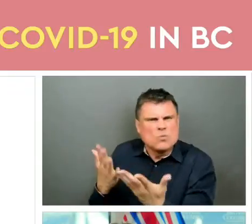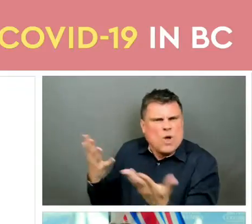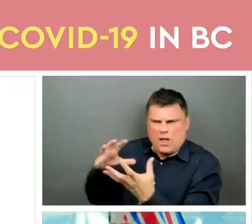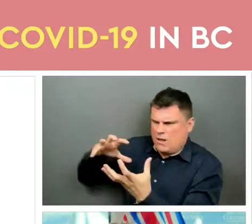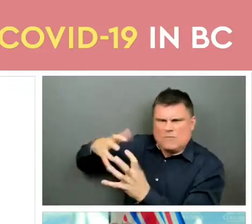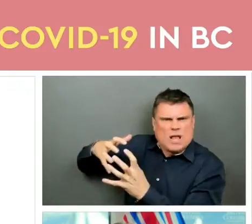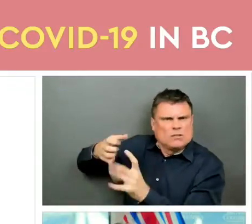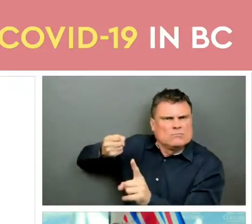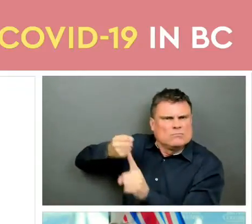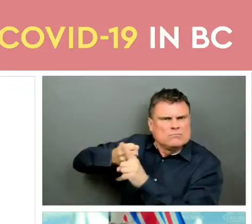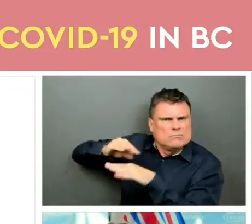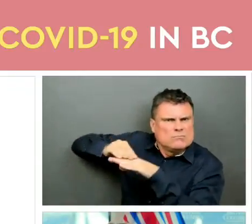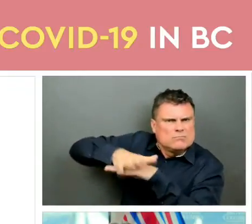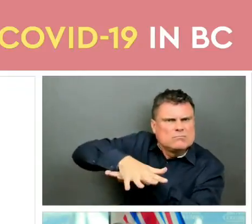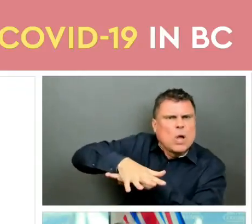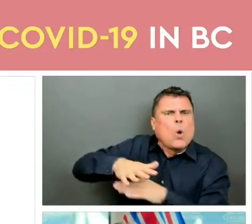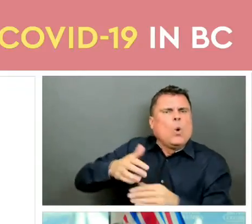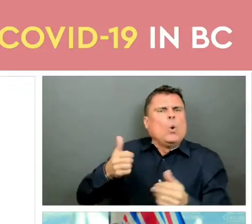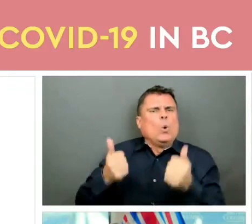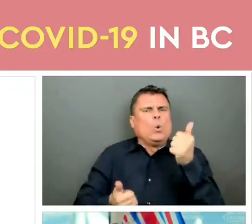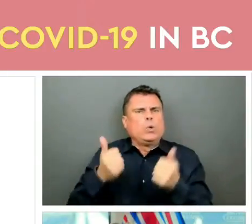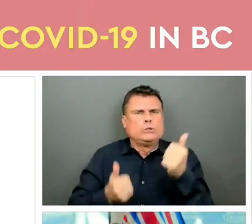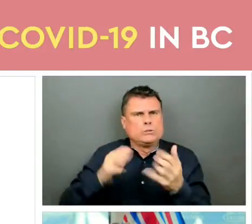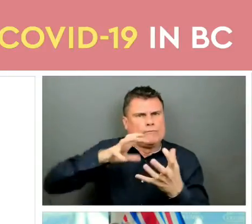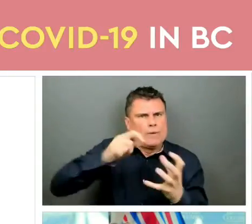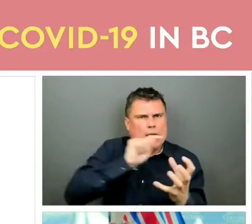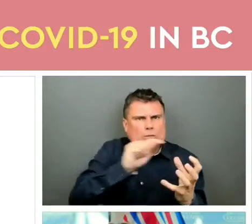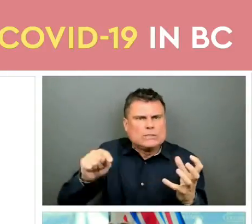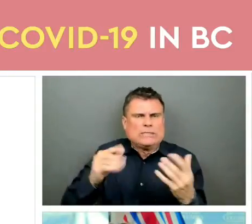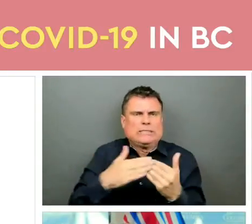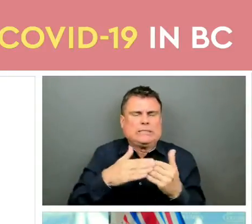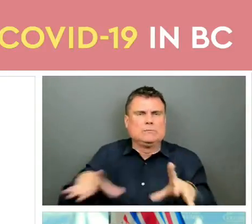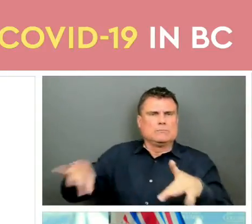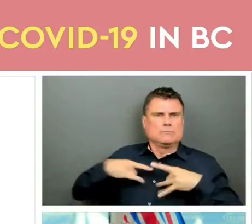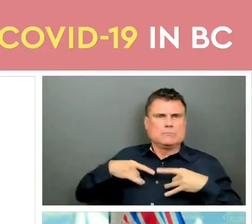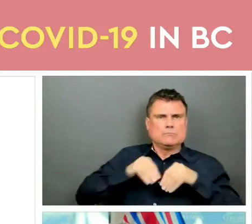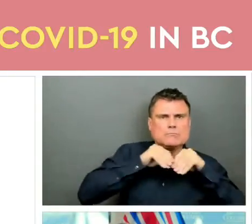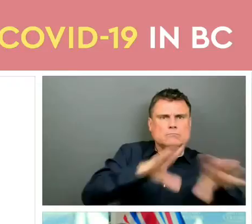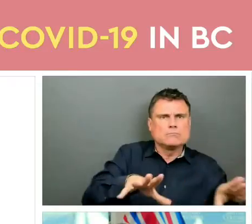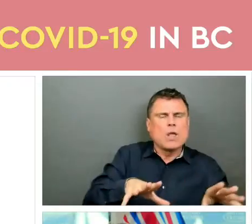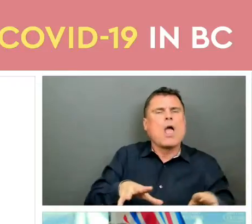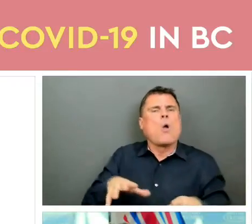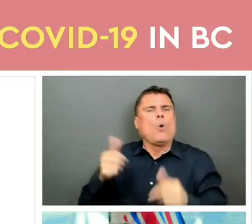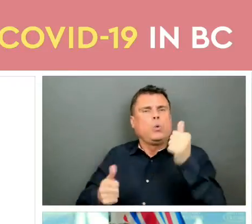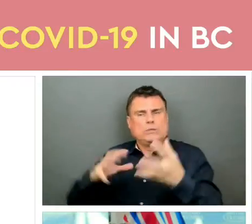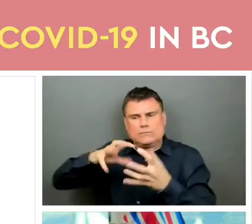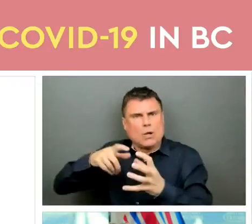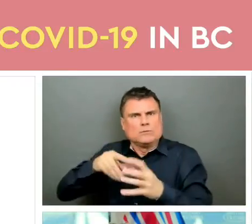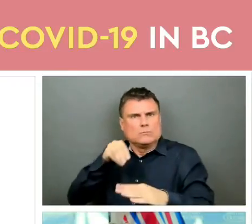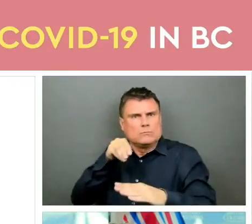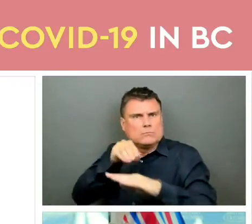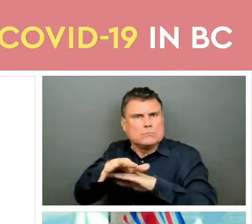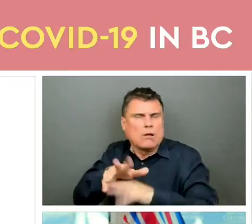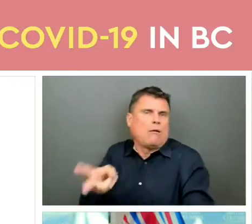be more trans miss BL or cause more severe illness? What are the specific mutations that we need to worry about, and